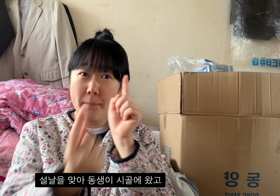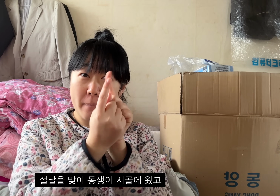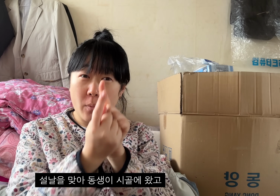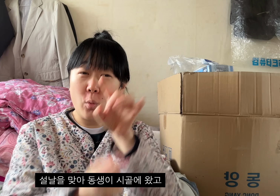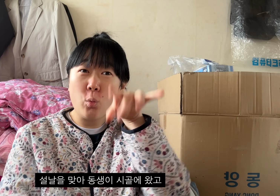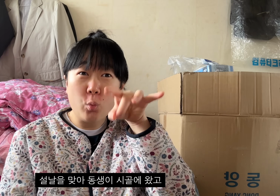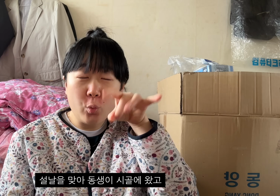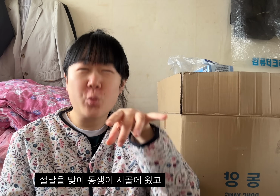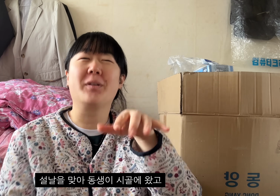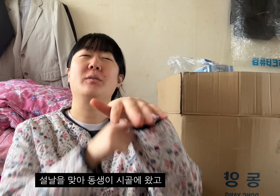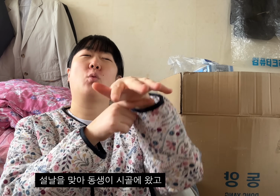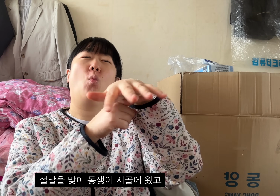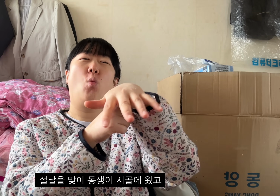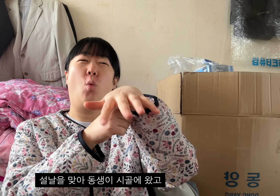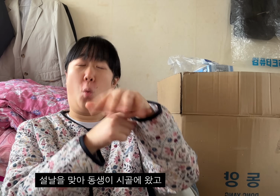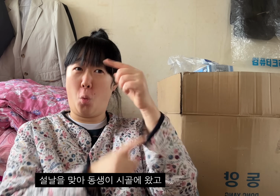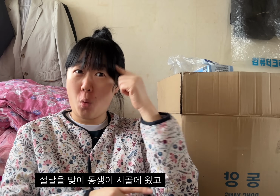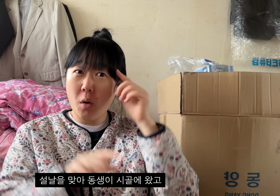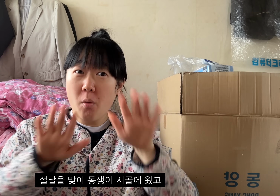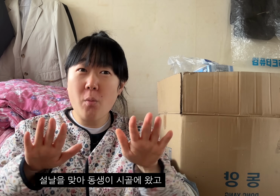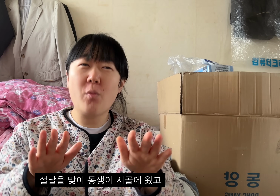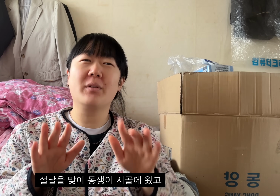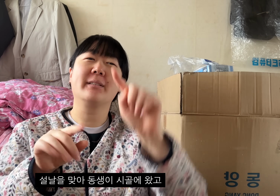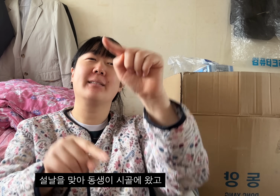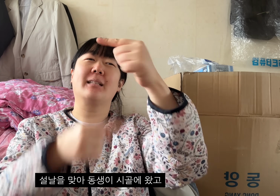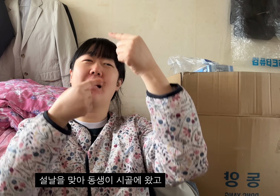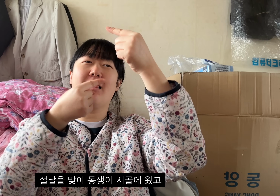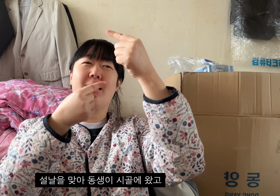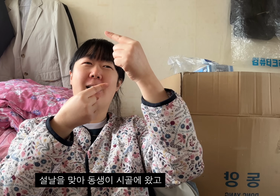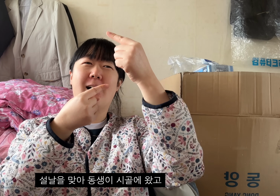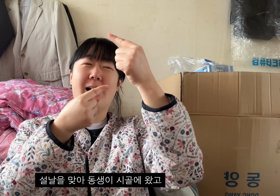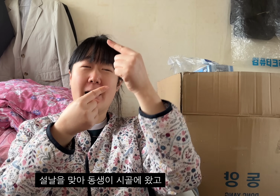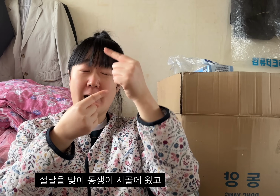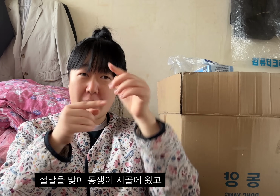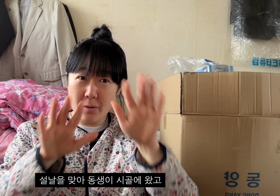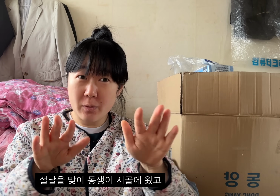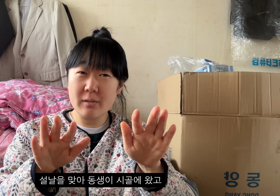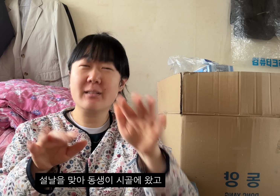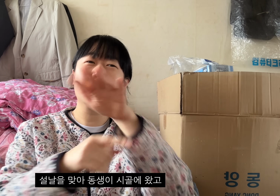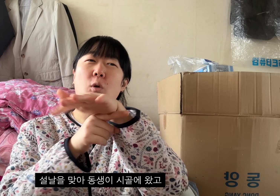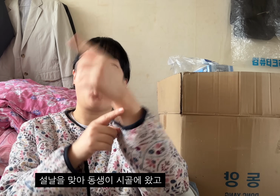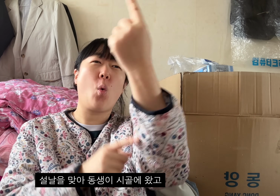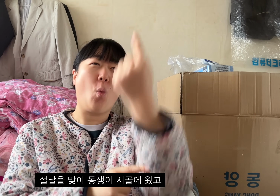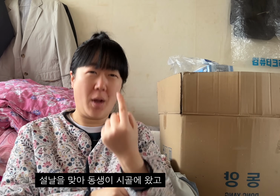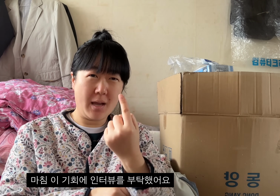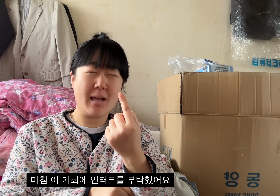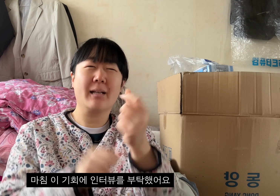Since it’s Lunar New Year, he came down to the countryside.